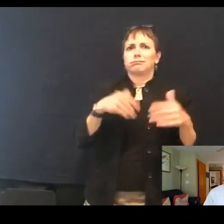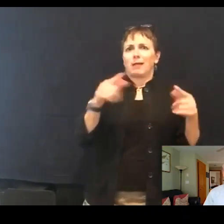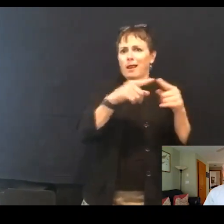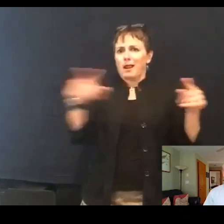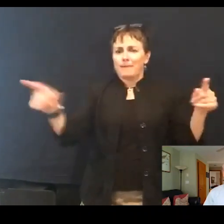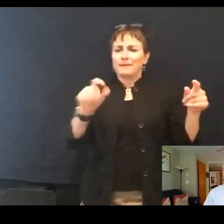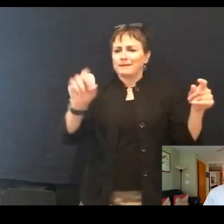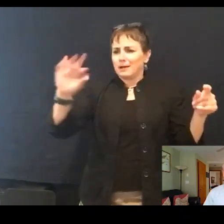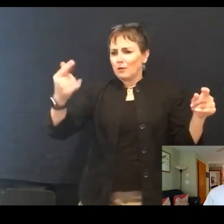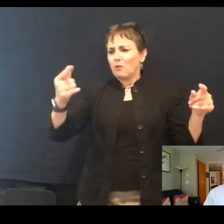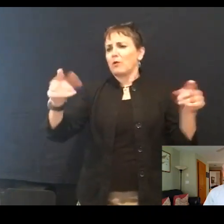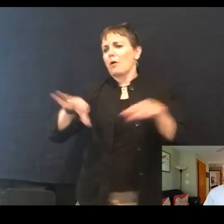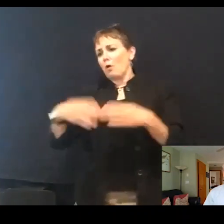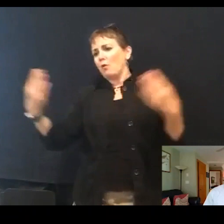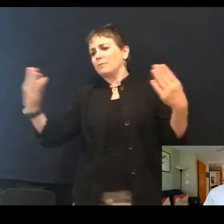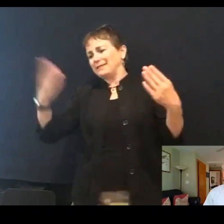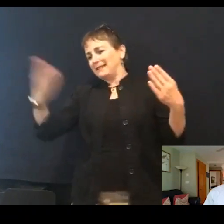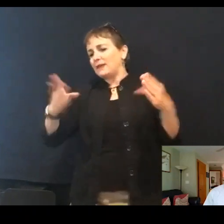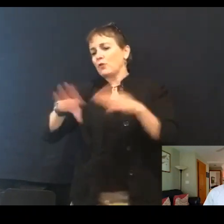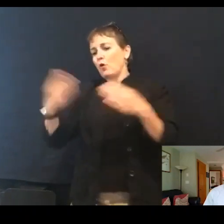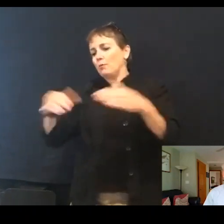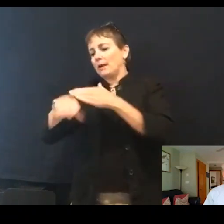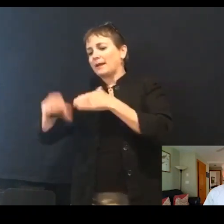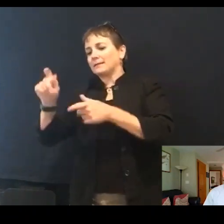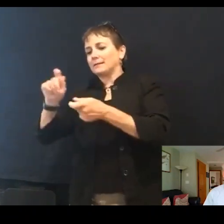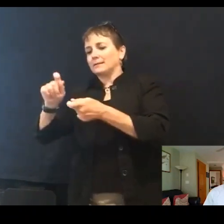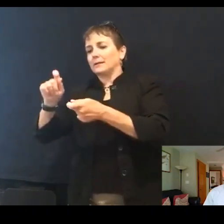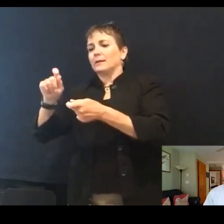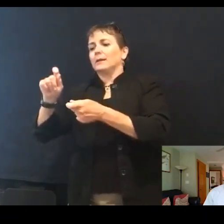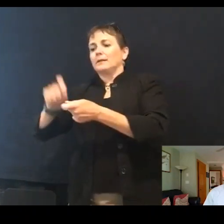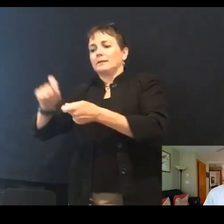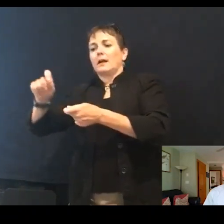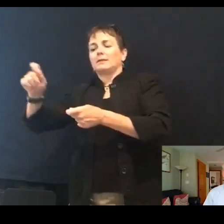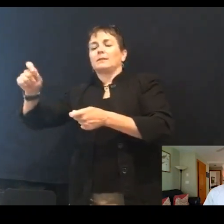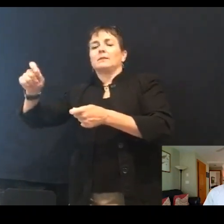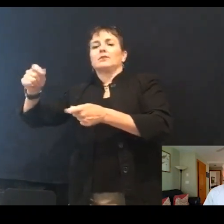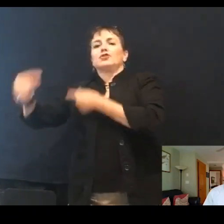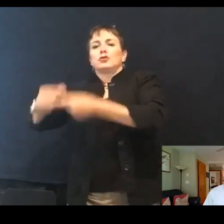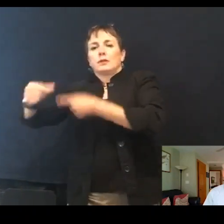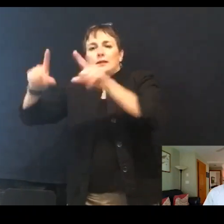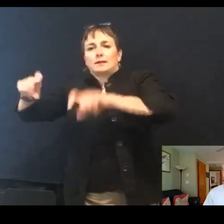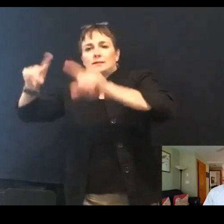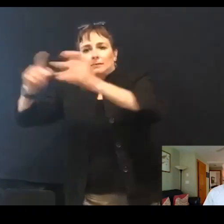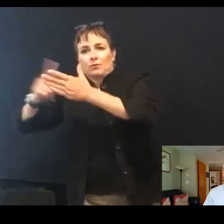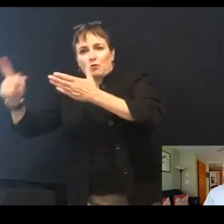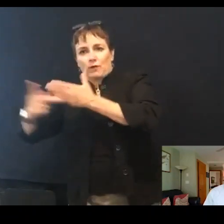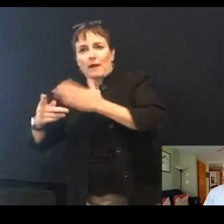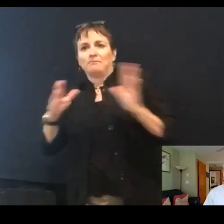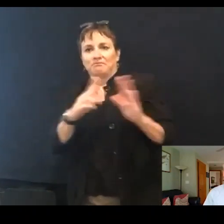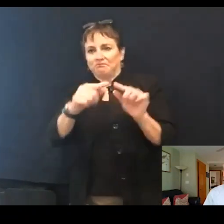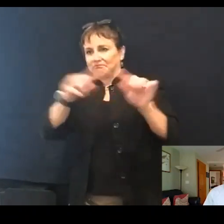access genetic testing program. There you will find some information.